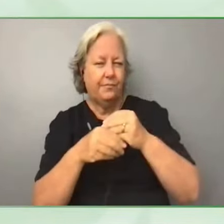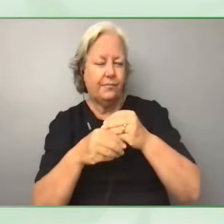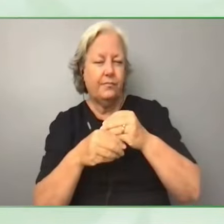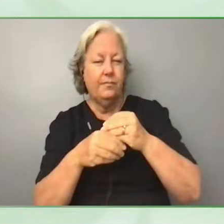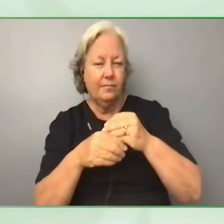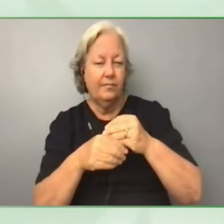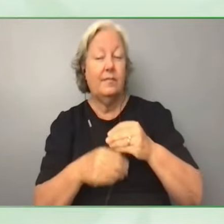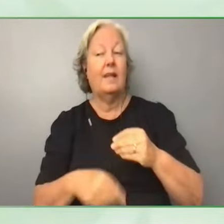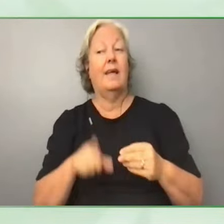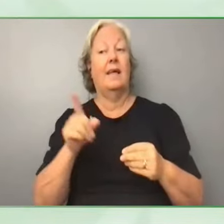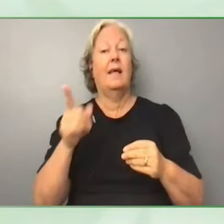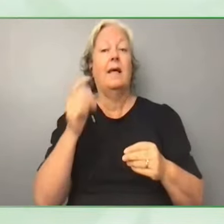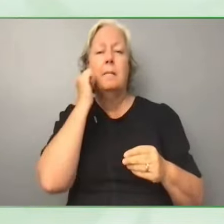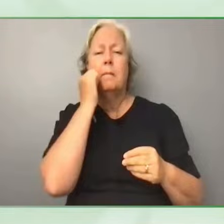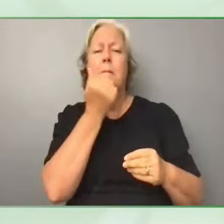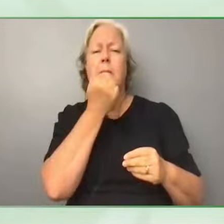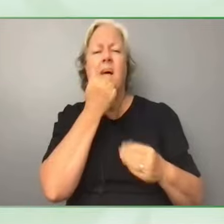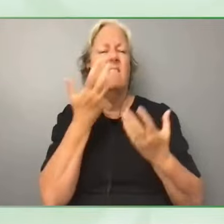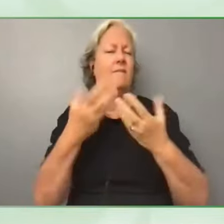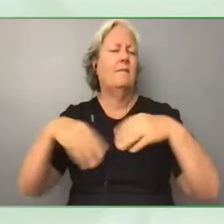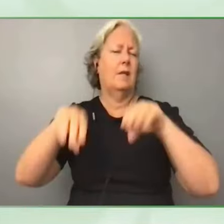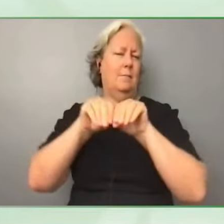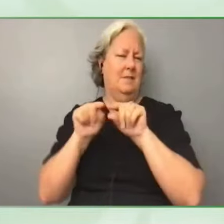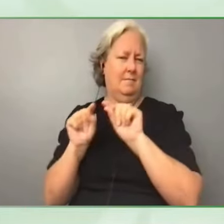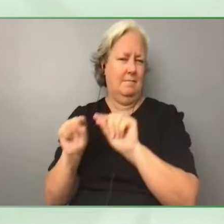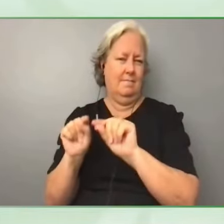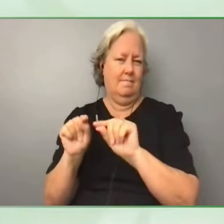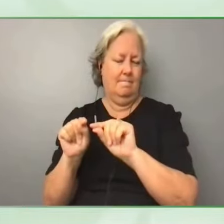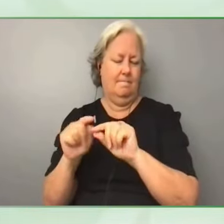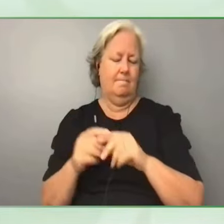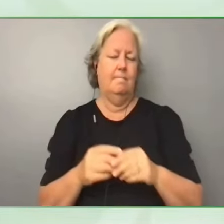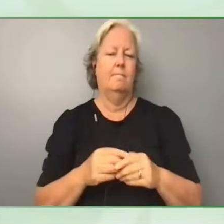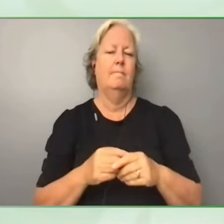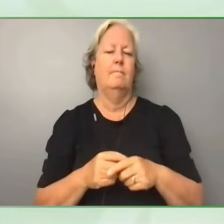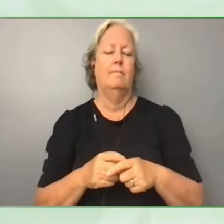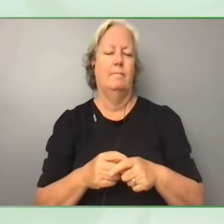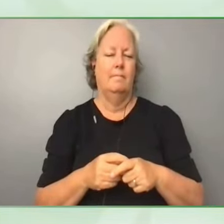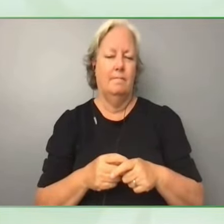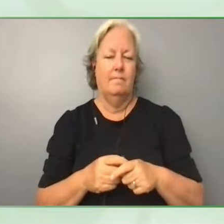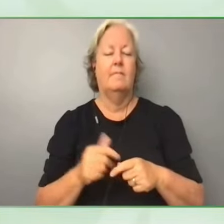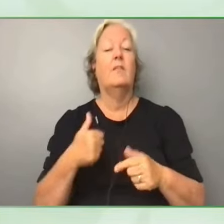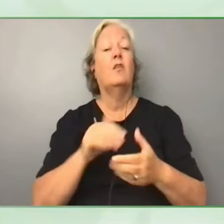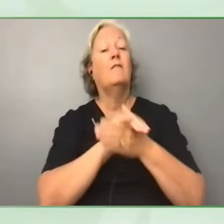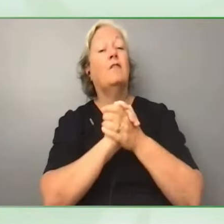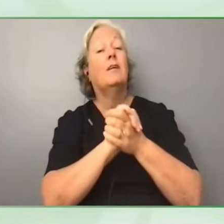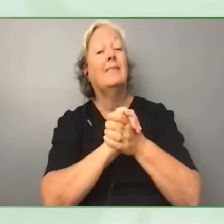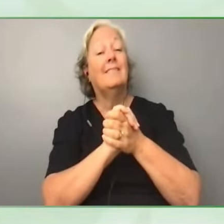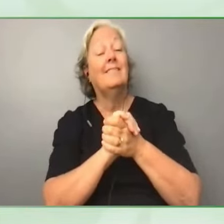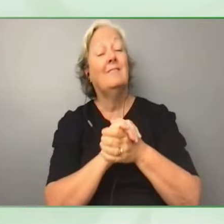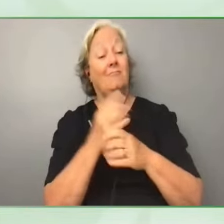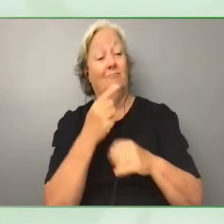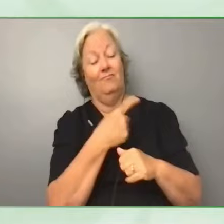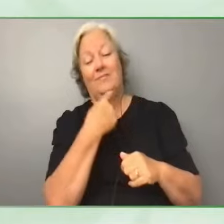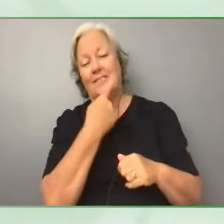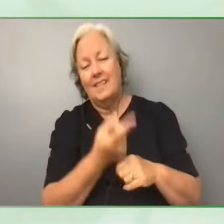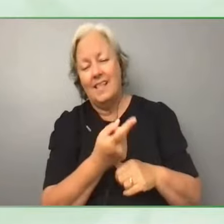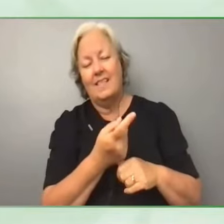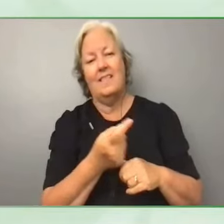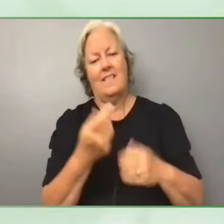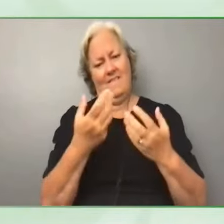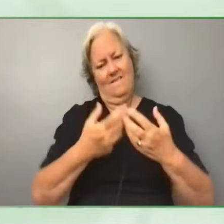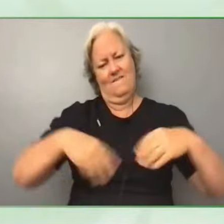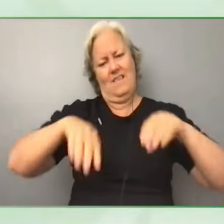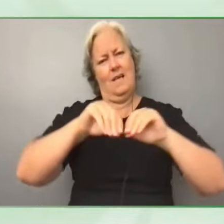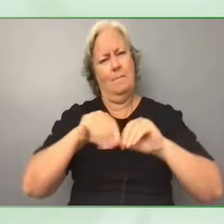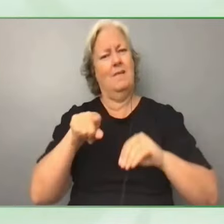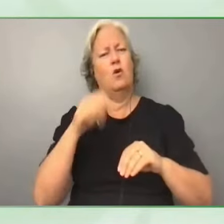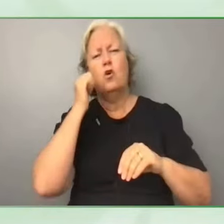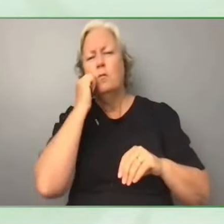They mentioned that family and the parents, and of course parents and